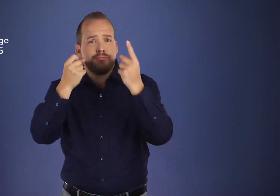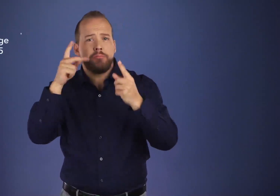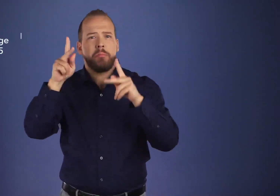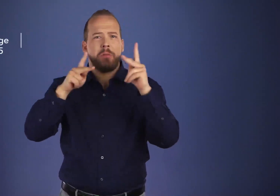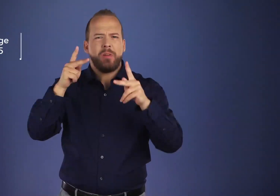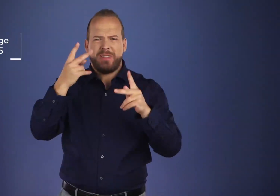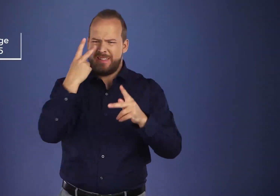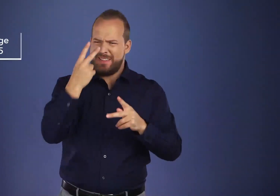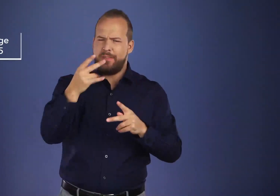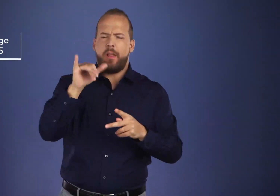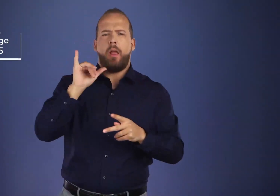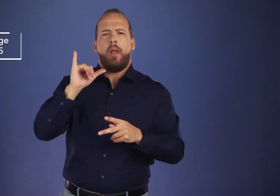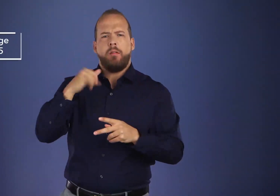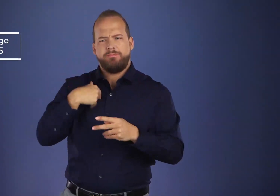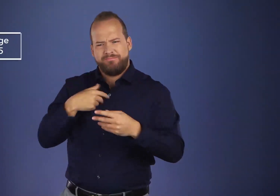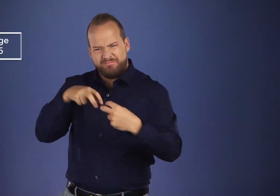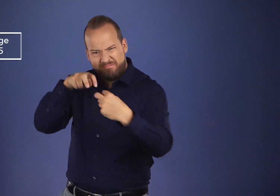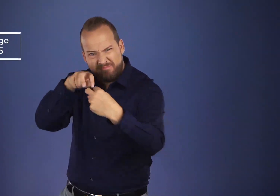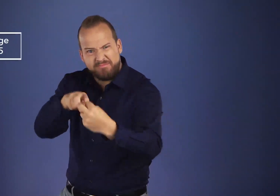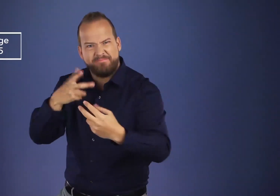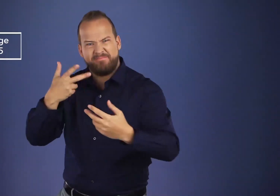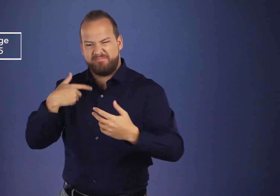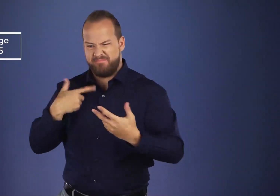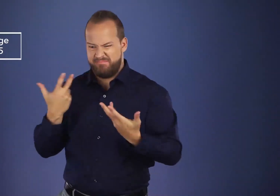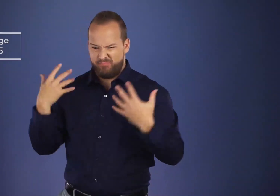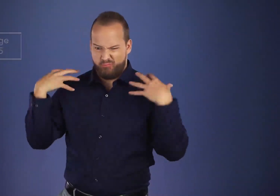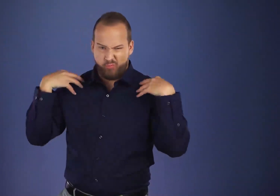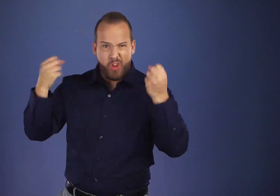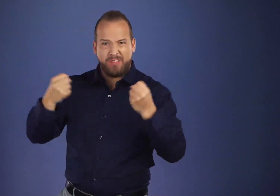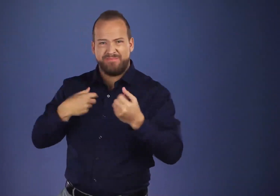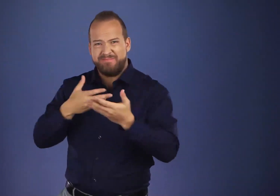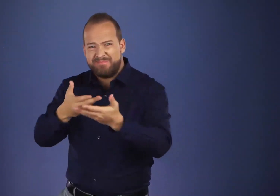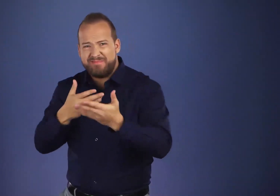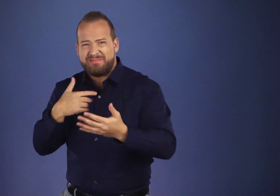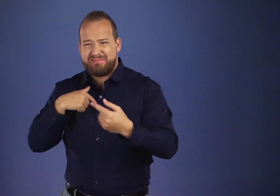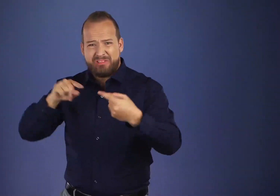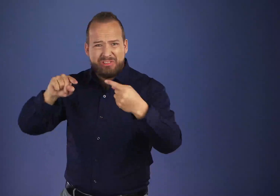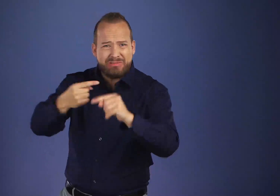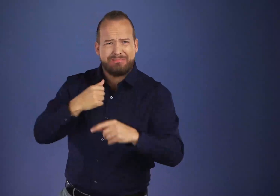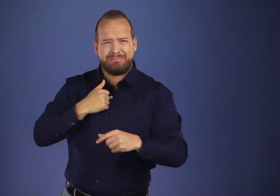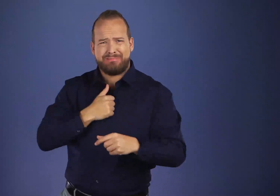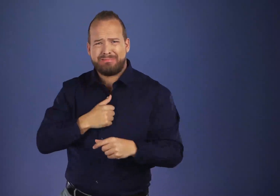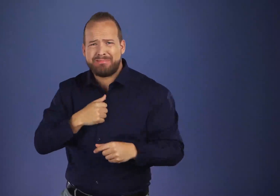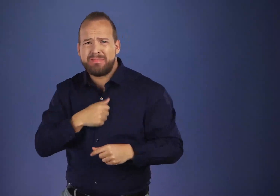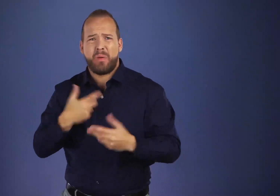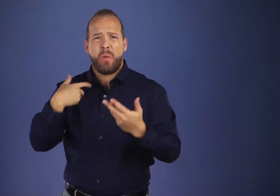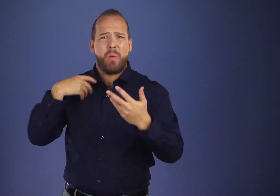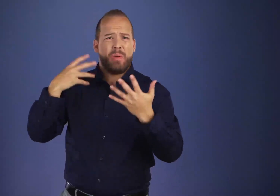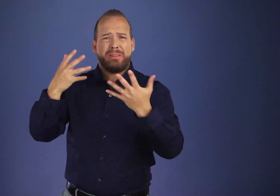This atmosphere of approval and praise is apt to be so exhilarating as to put us off balance